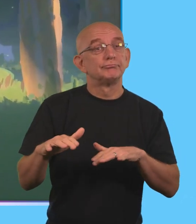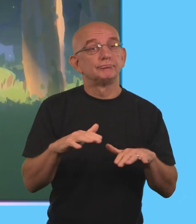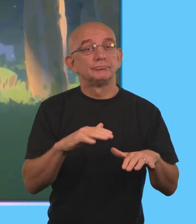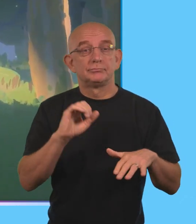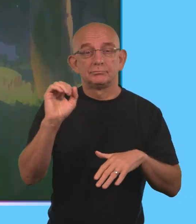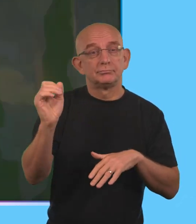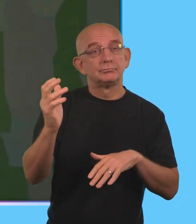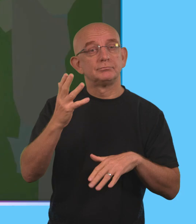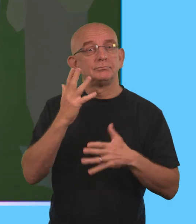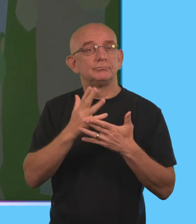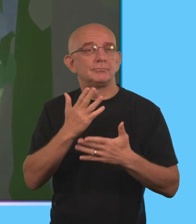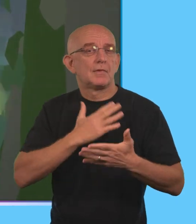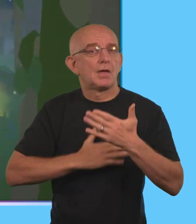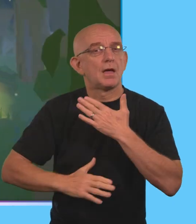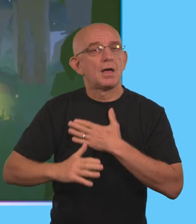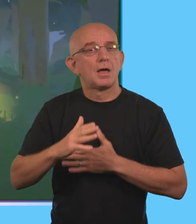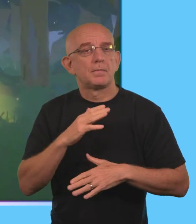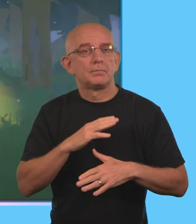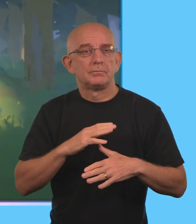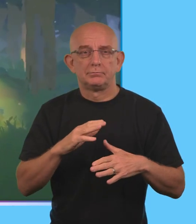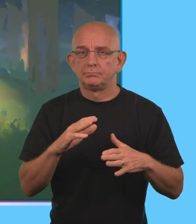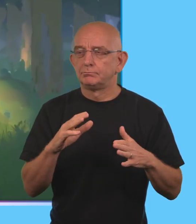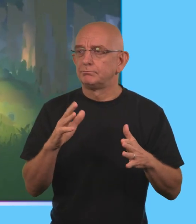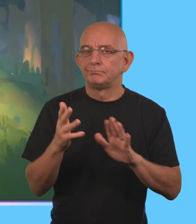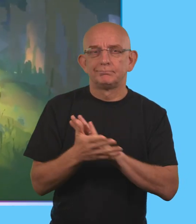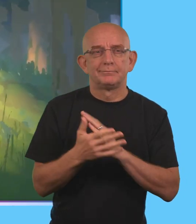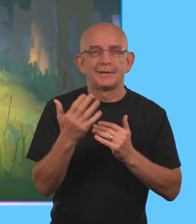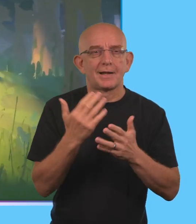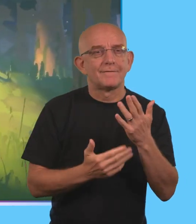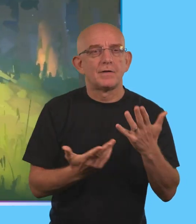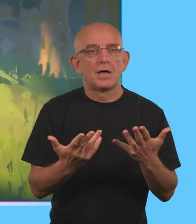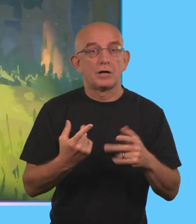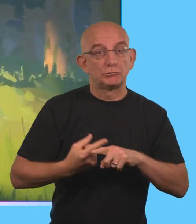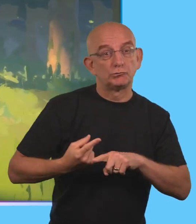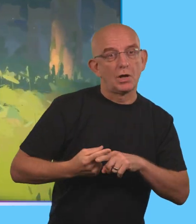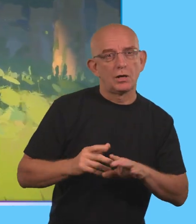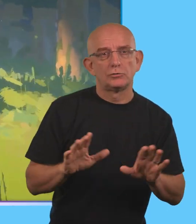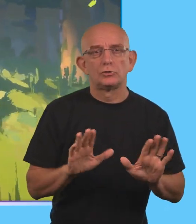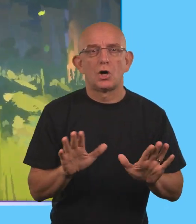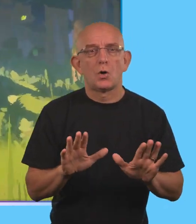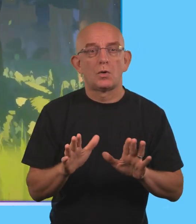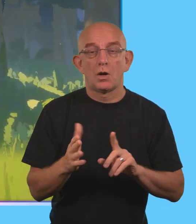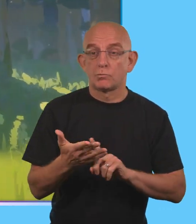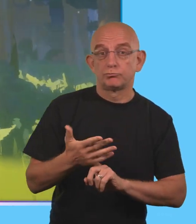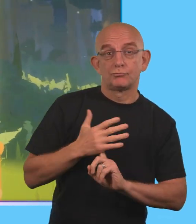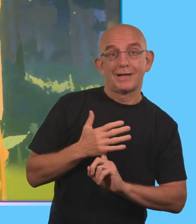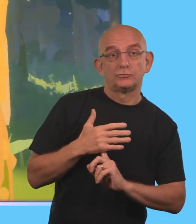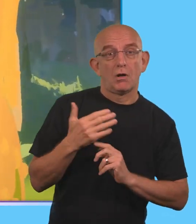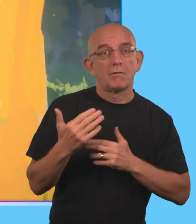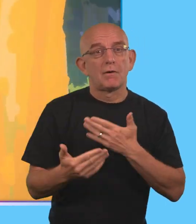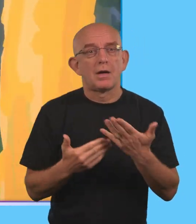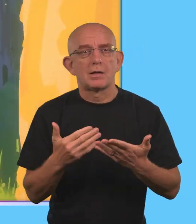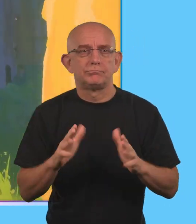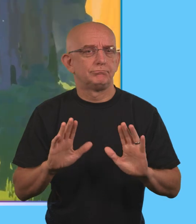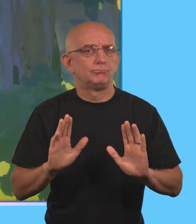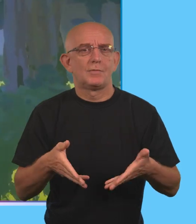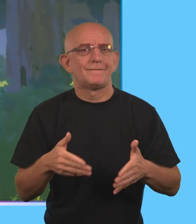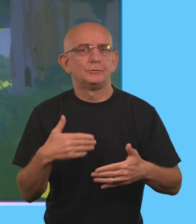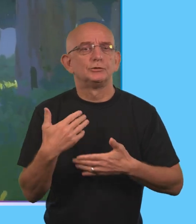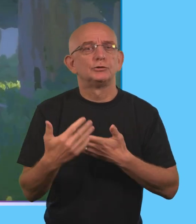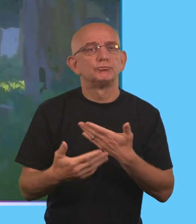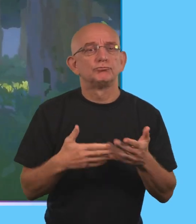Sunlight is a calm experience with no fail state, no rush, and no pressure to complete it.